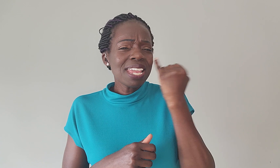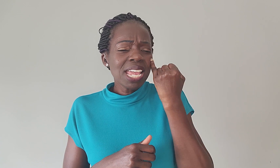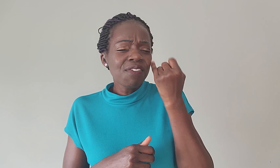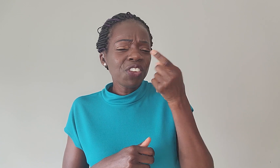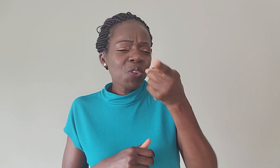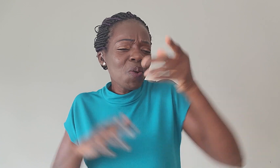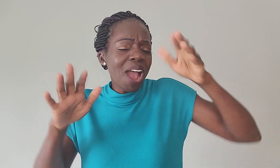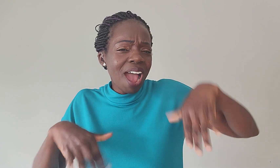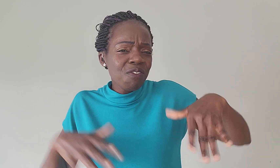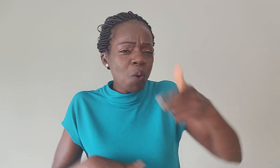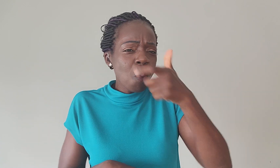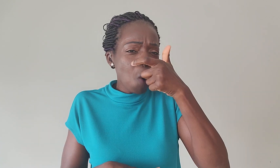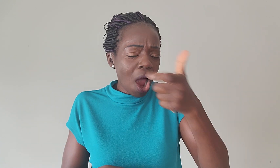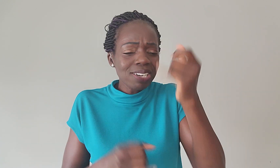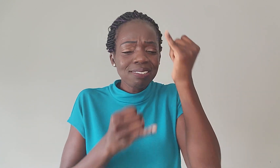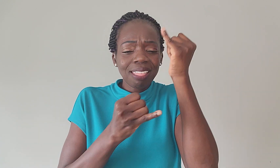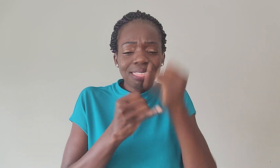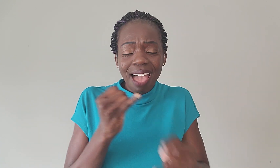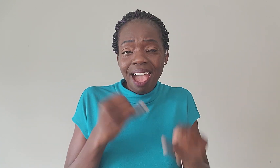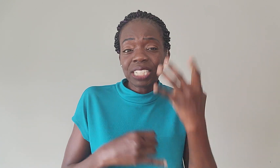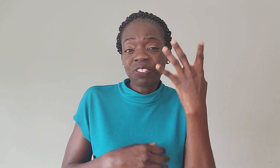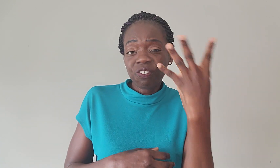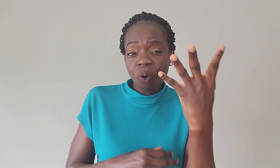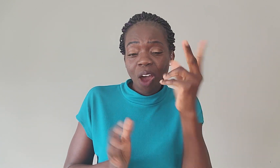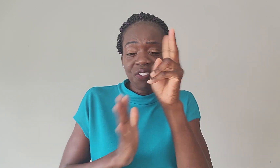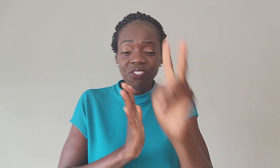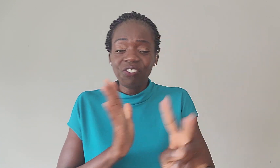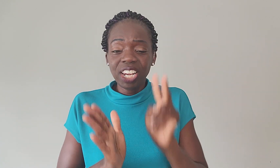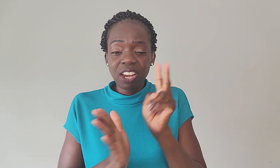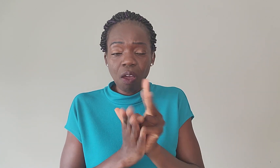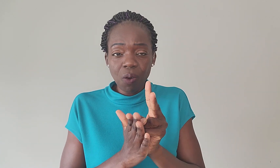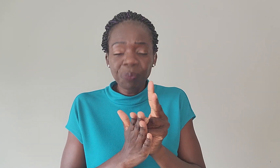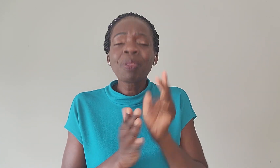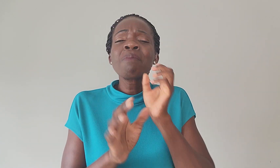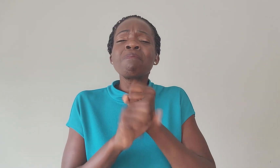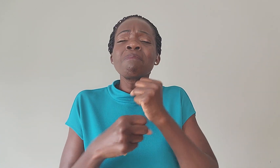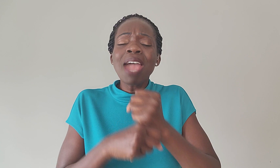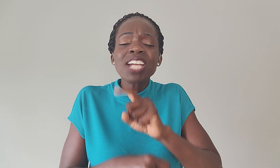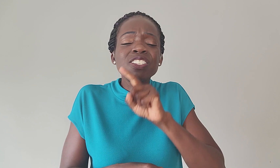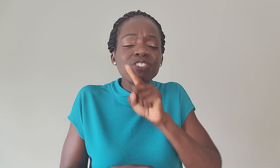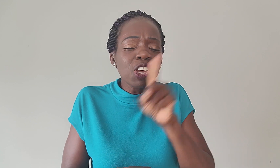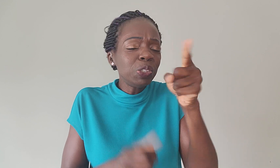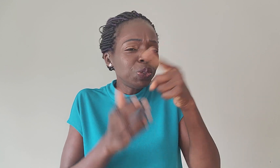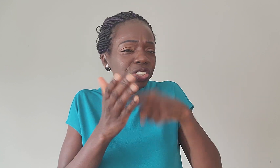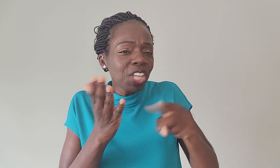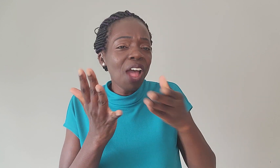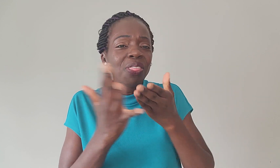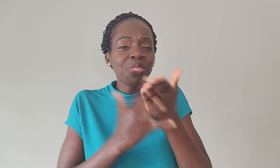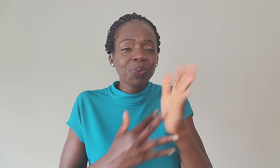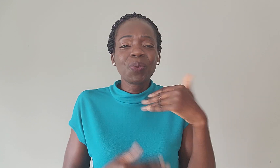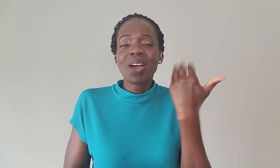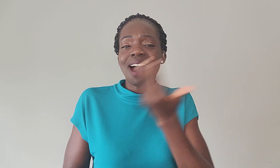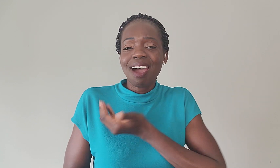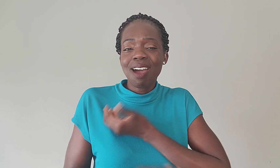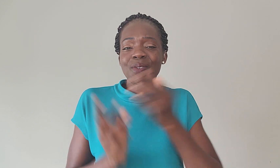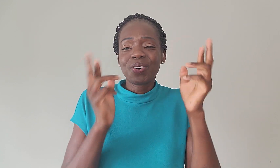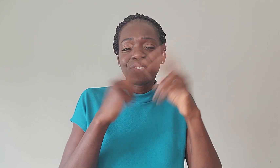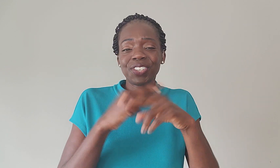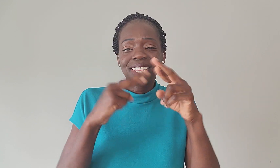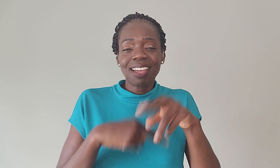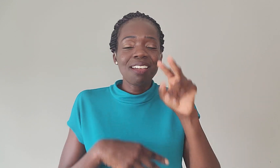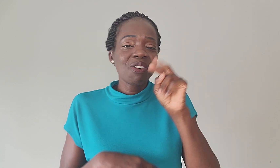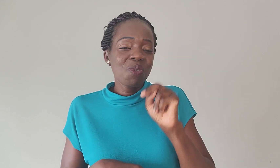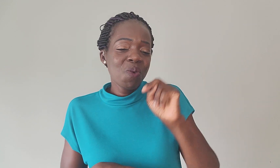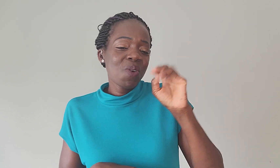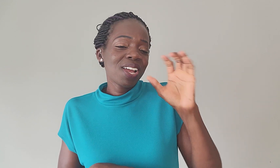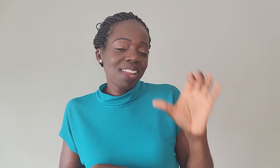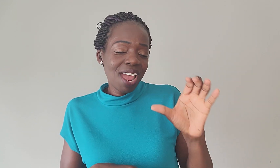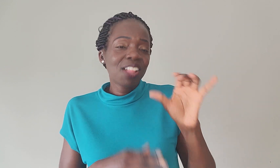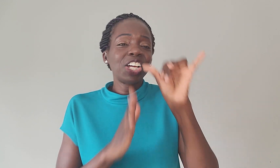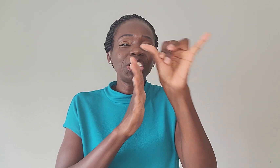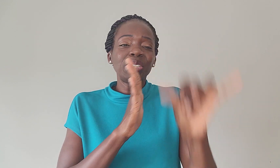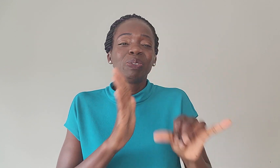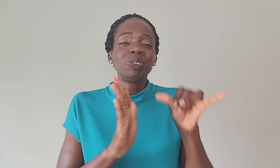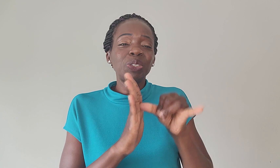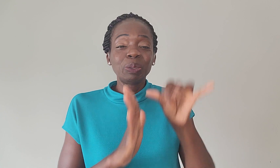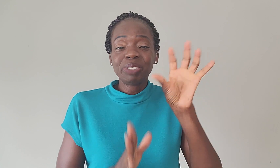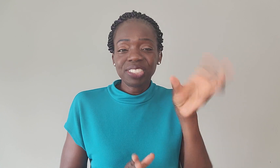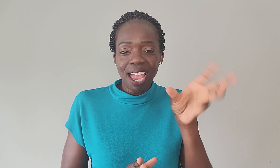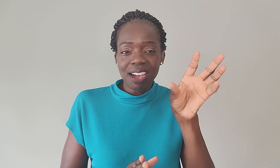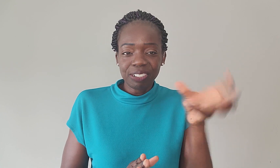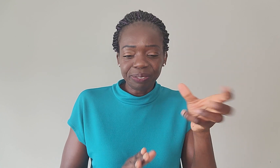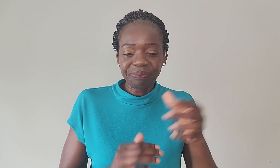If you haven’t watched the past four videos, make sure to check it out on our Relay NC YouTube channel!